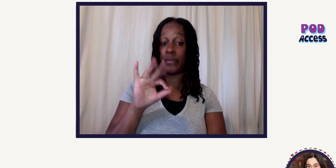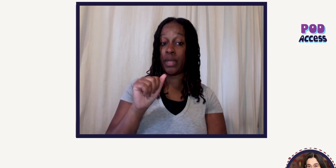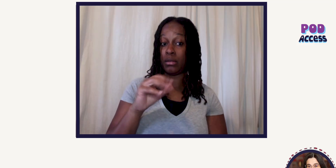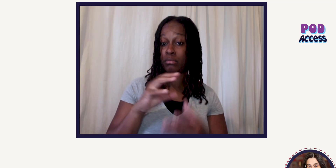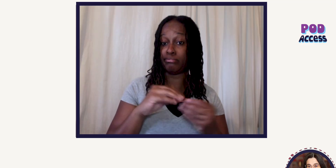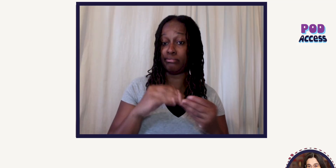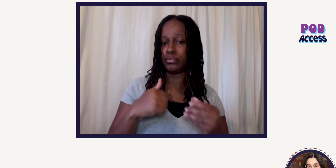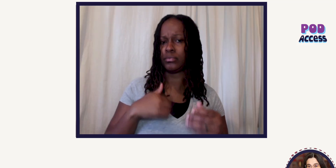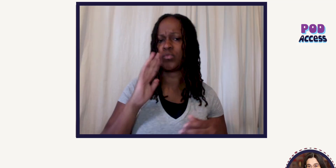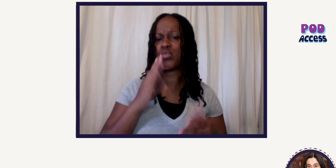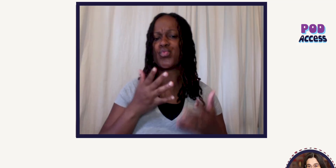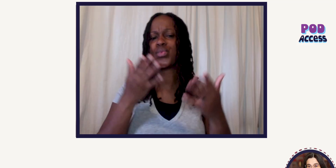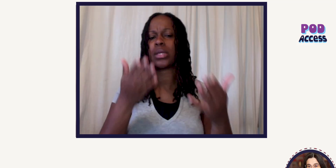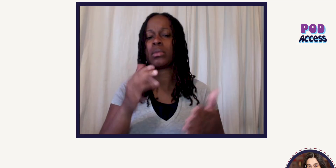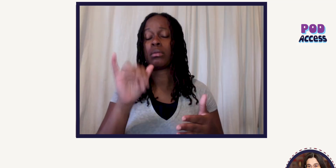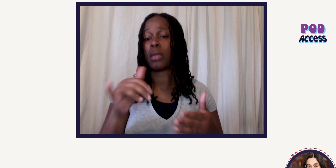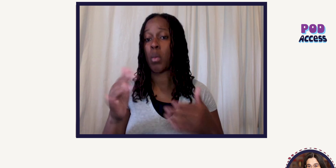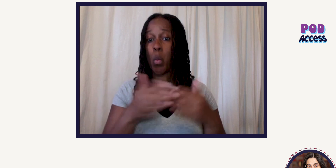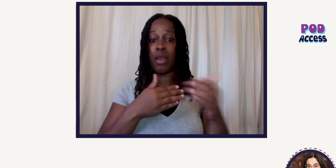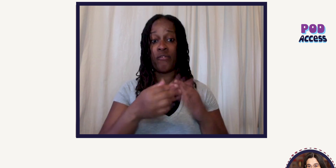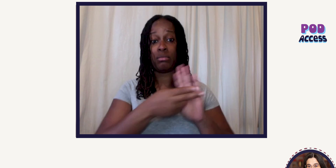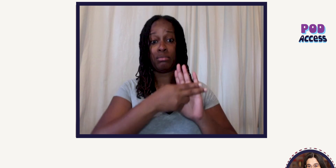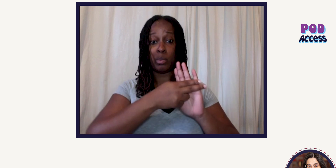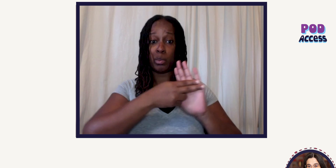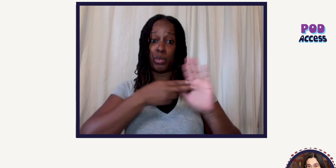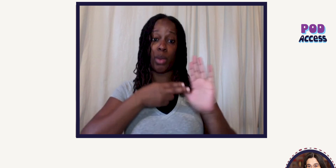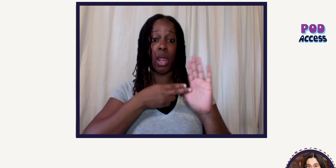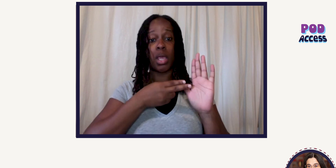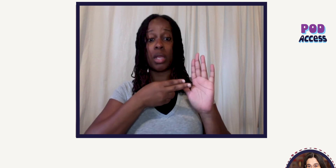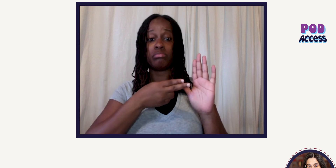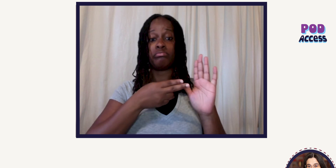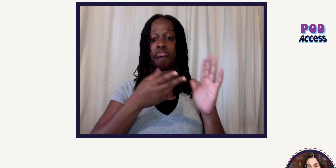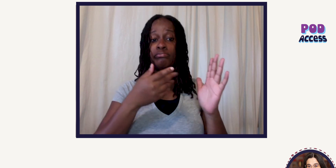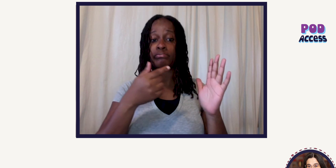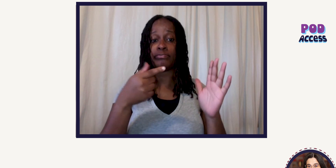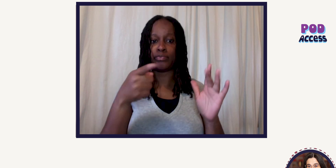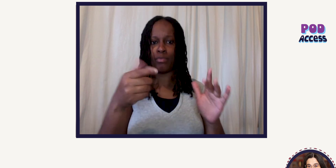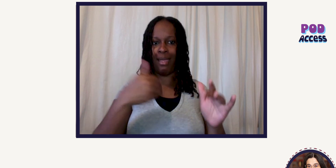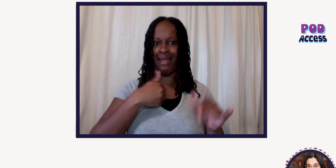I would recommend that whatever branding aesthetics you have on your website also carry over to